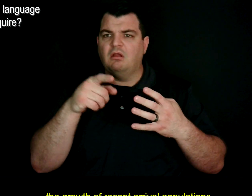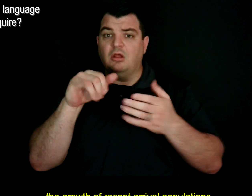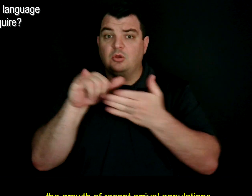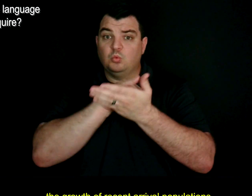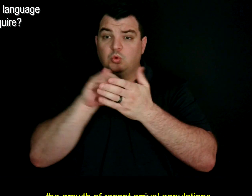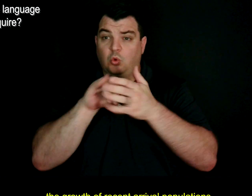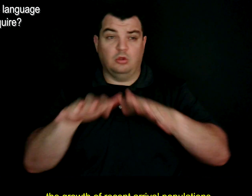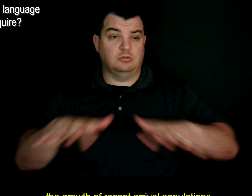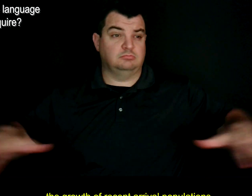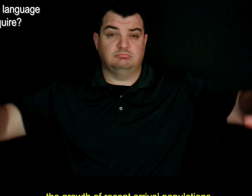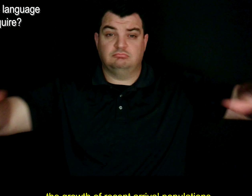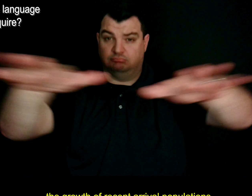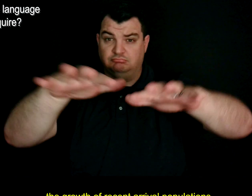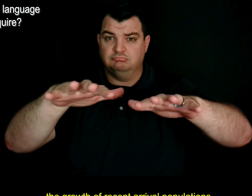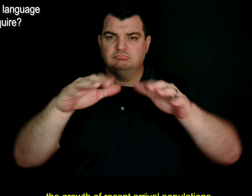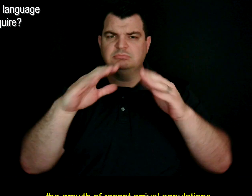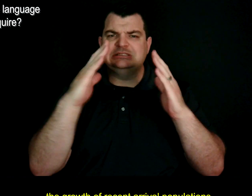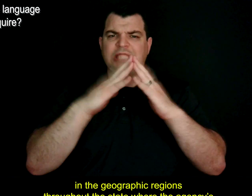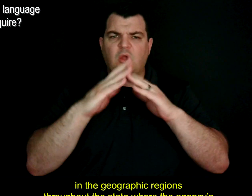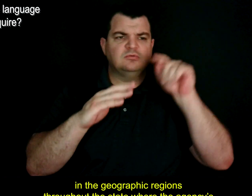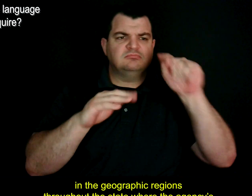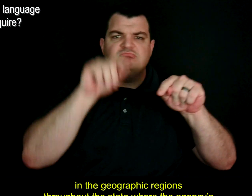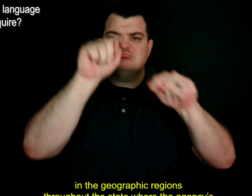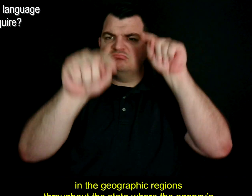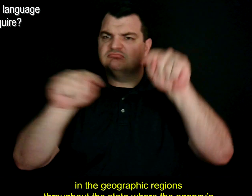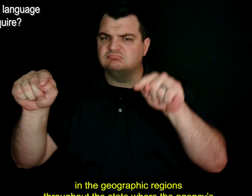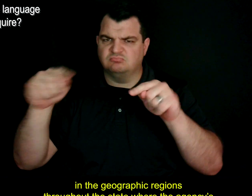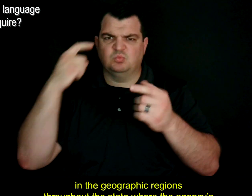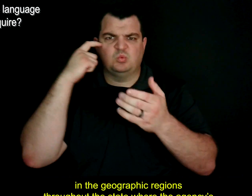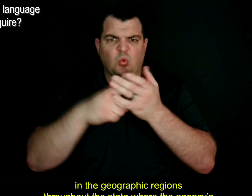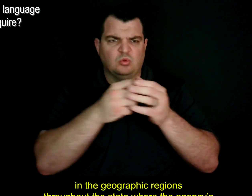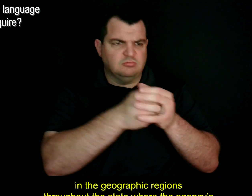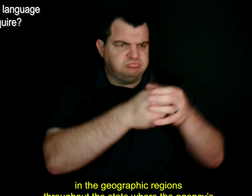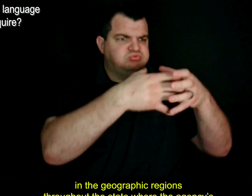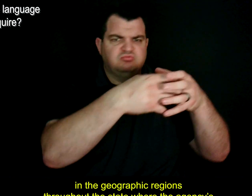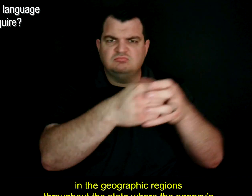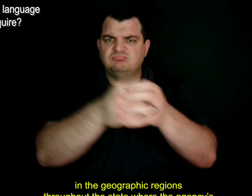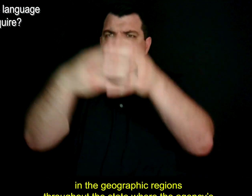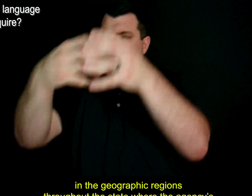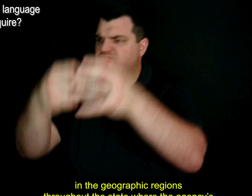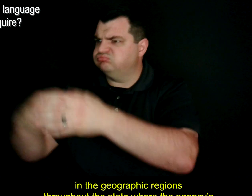the growth of recent arrival populations in the geographic regions throughout the state where the agency’s